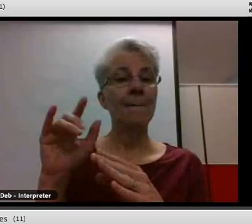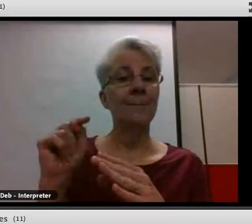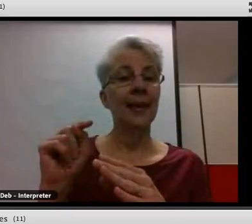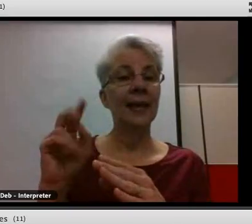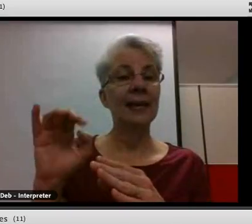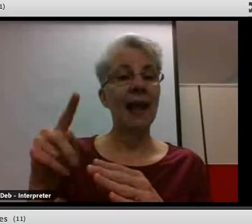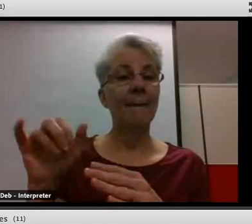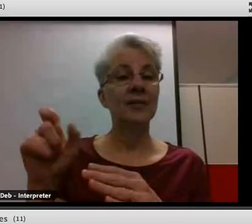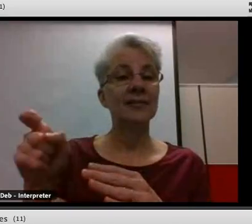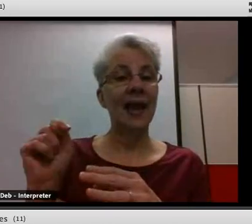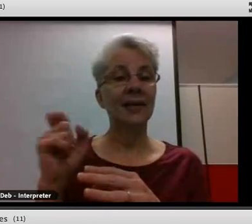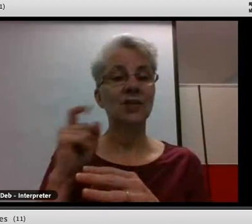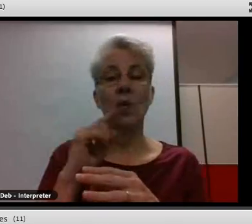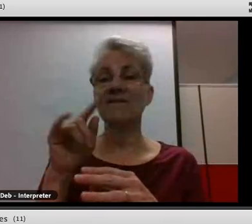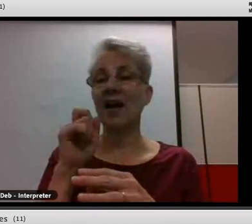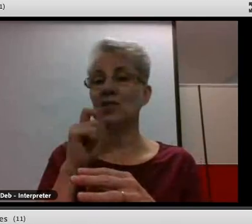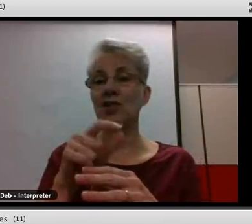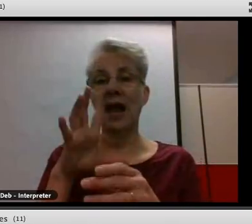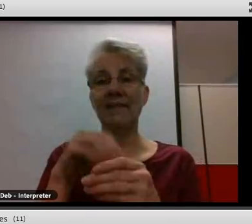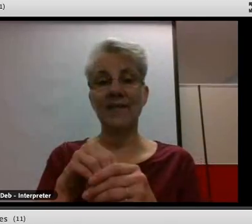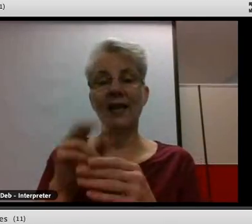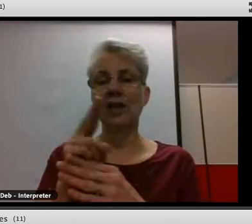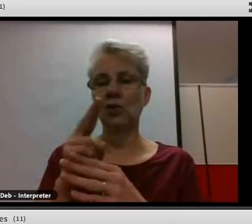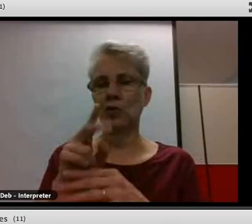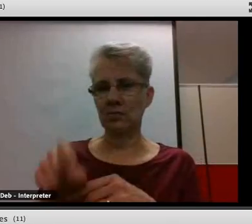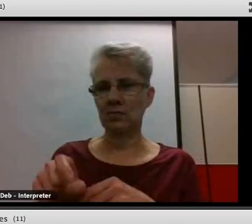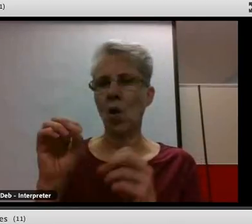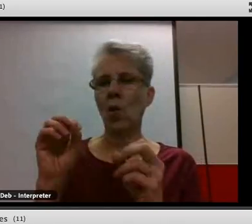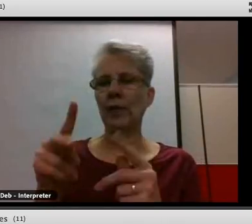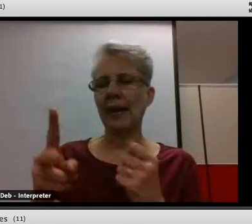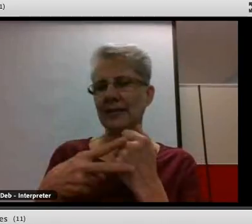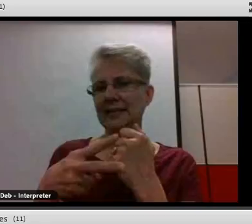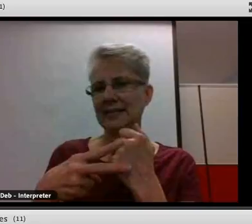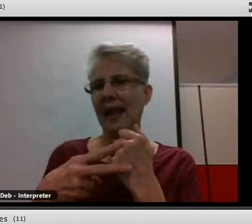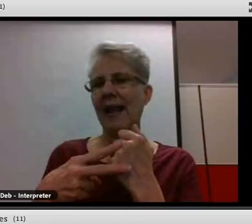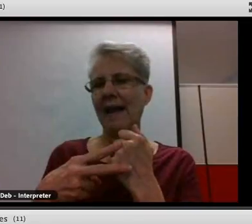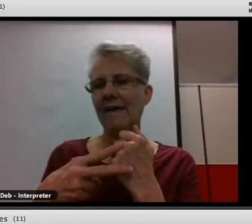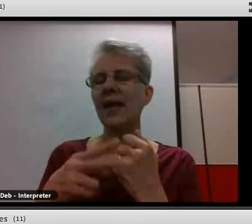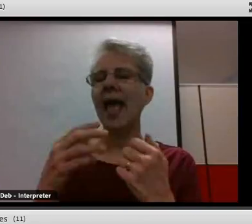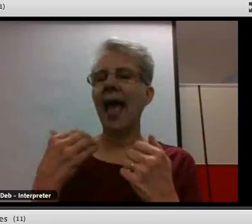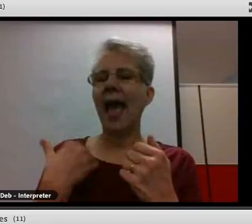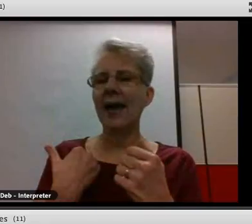and if they're using a screen reader, you may want to think about if the form has a time limit